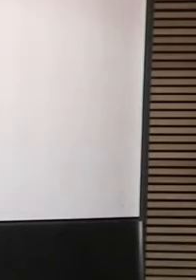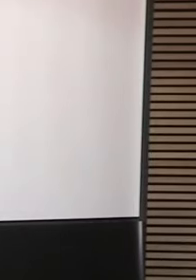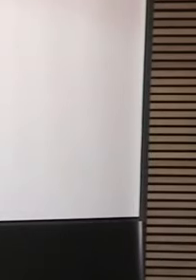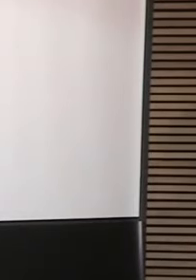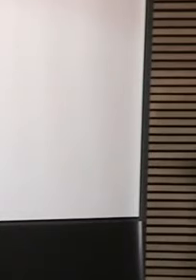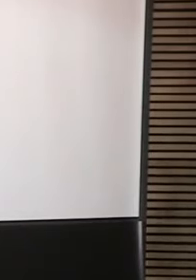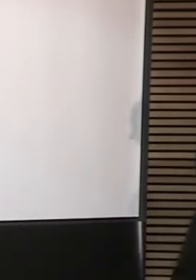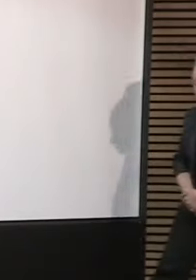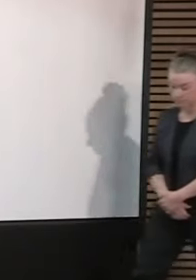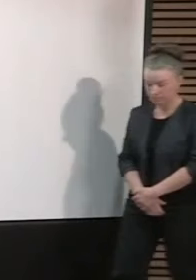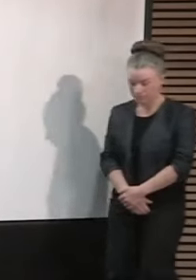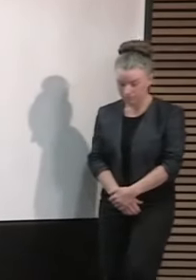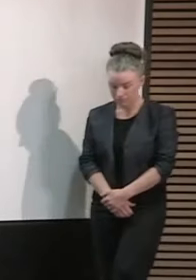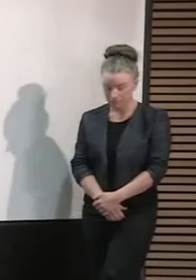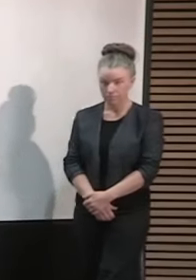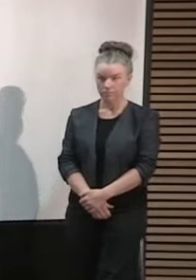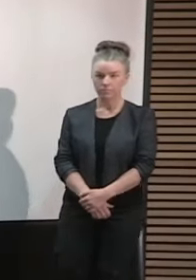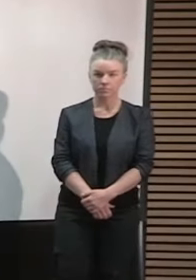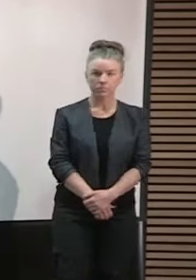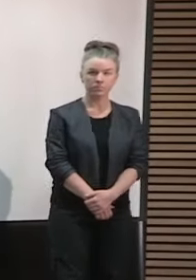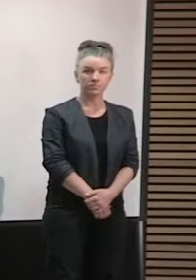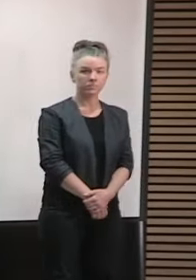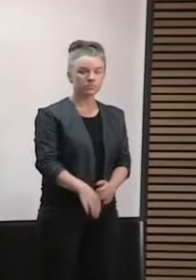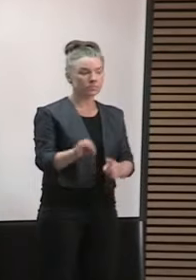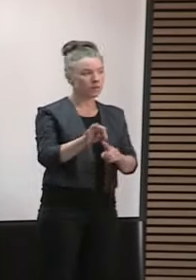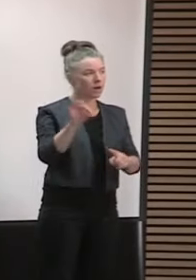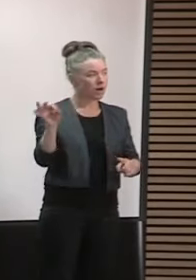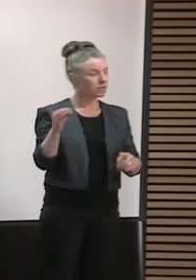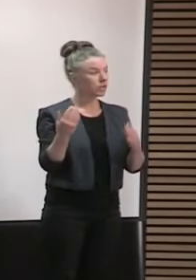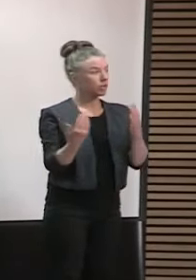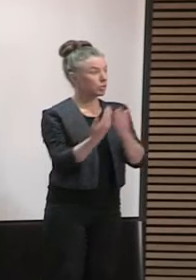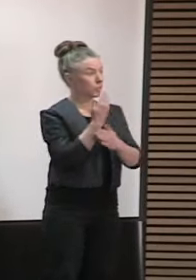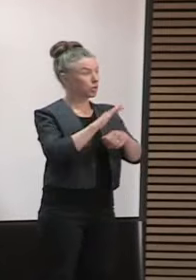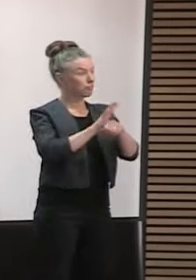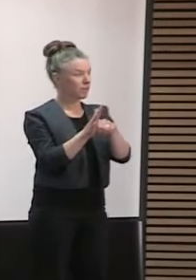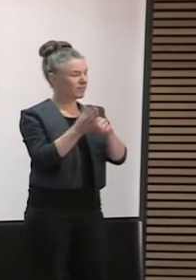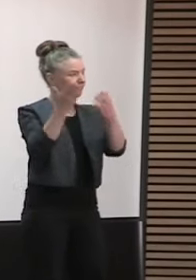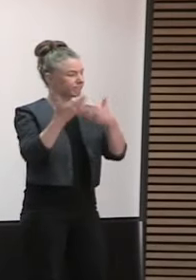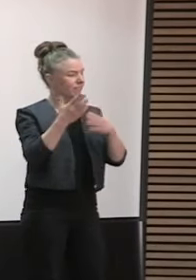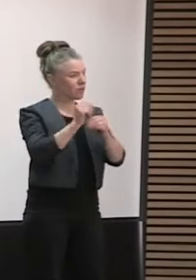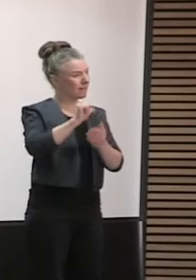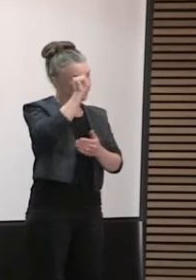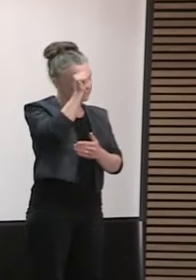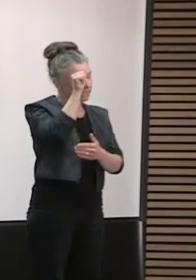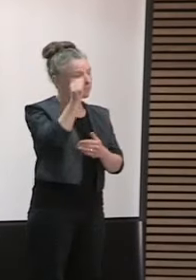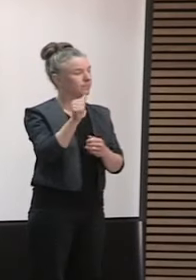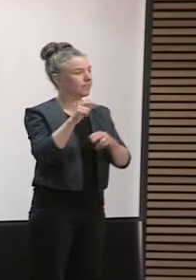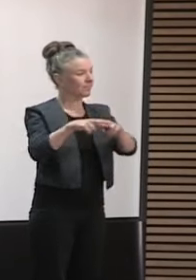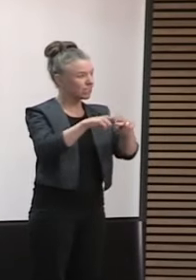around aircrew you said would be updated or clarified. They'll be released this week as well. The key figure is we've been